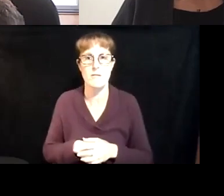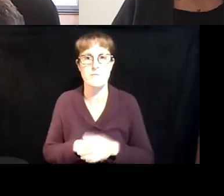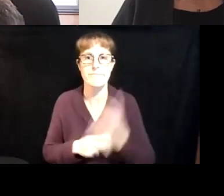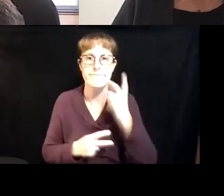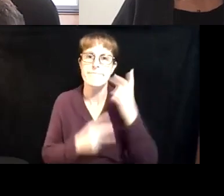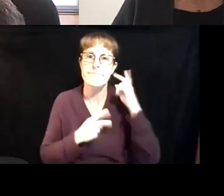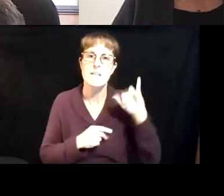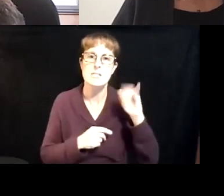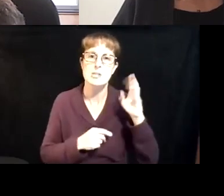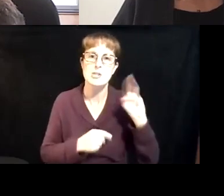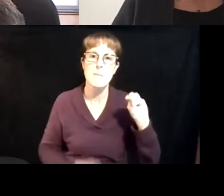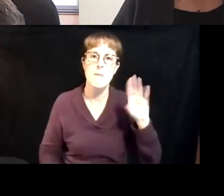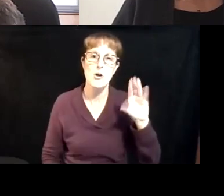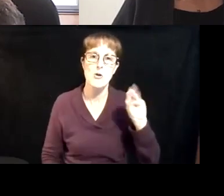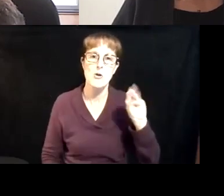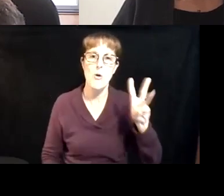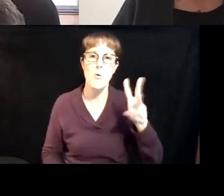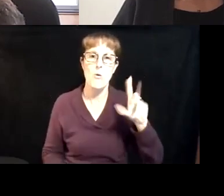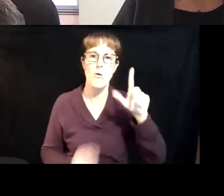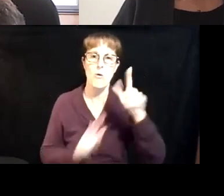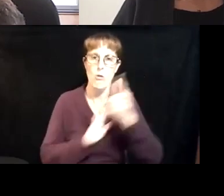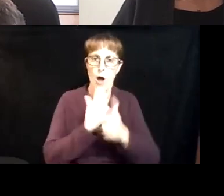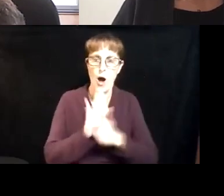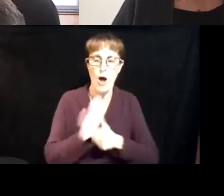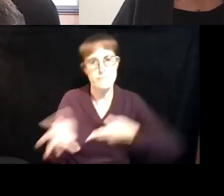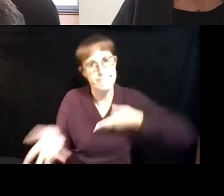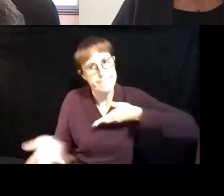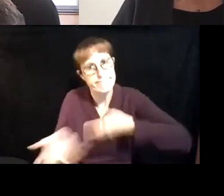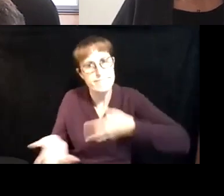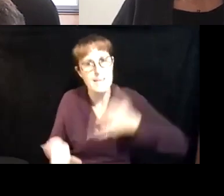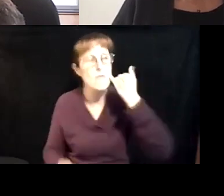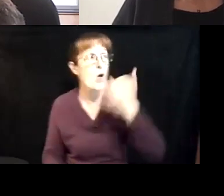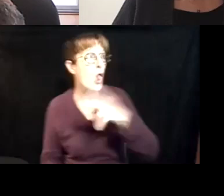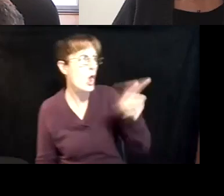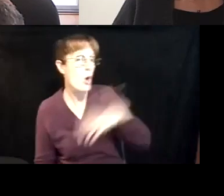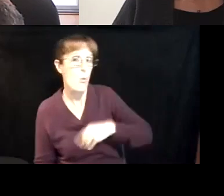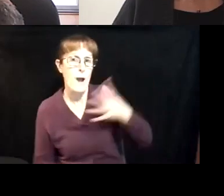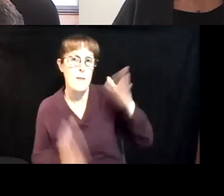That if you even looked at a white person the wrong way you could get lynched.